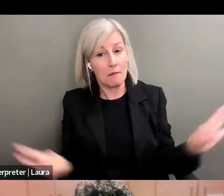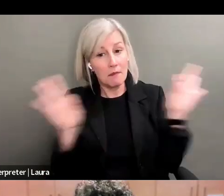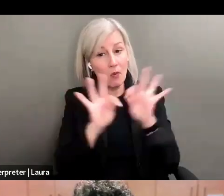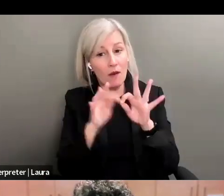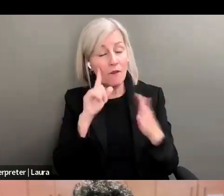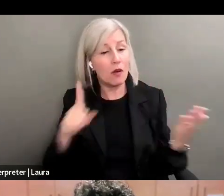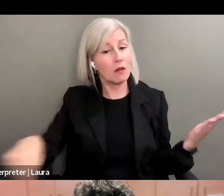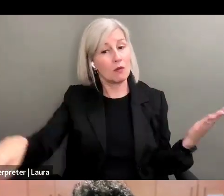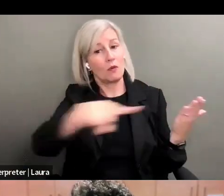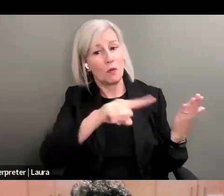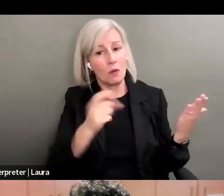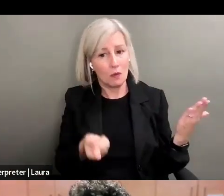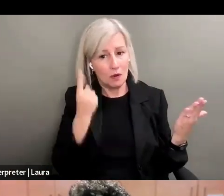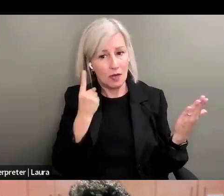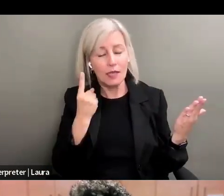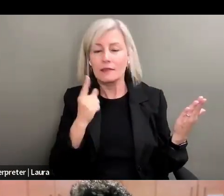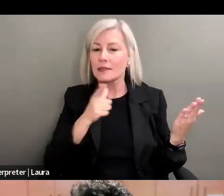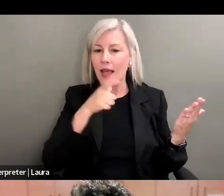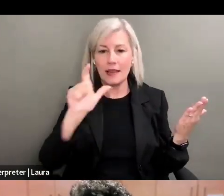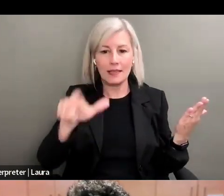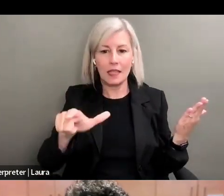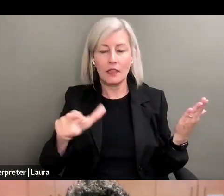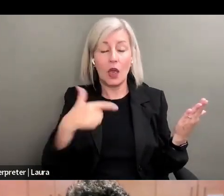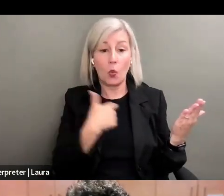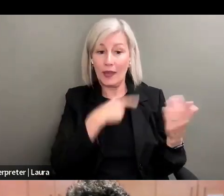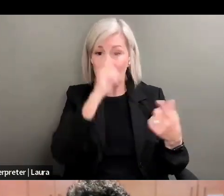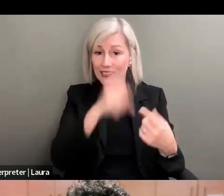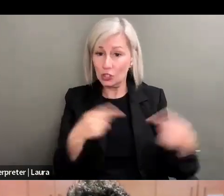understand that it's not necessarily that we disagree on what it is.